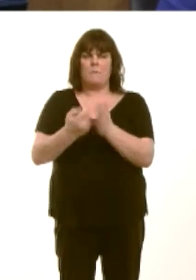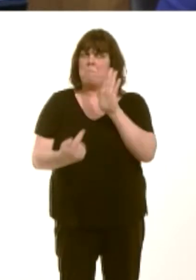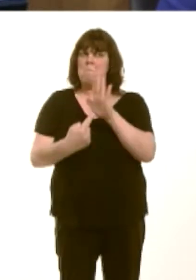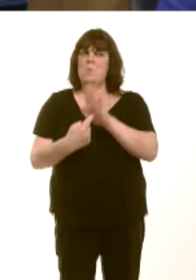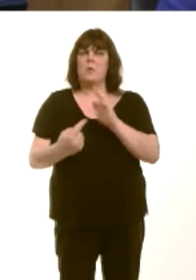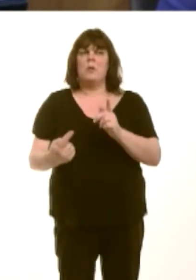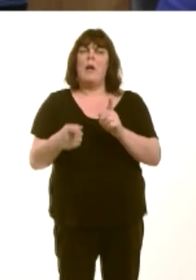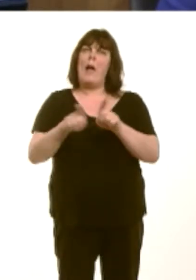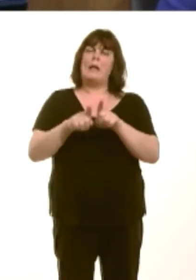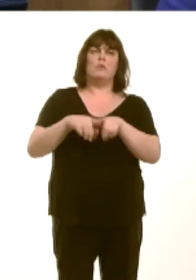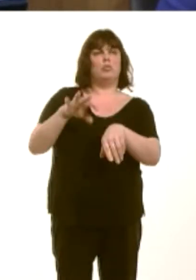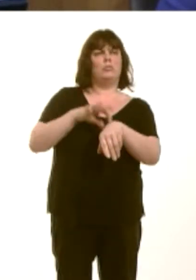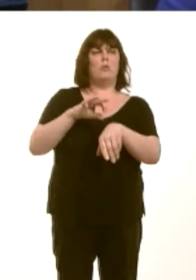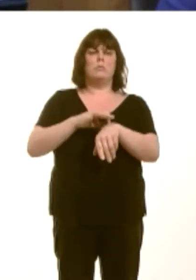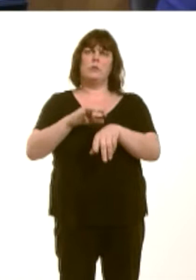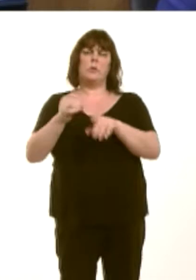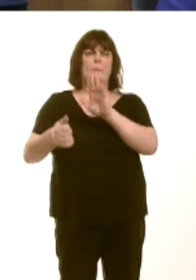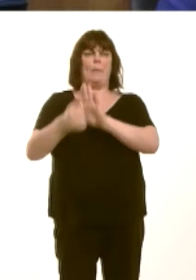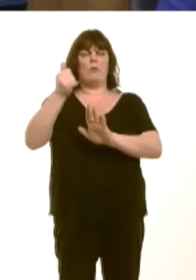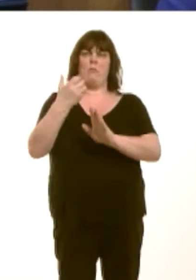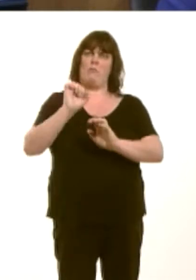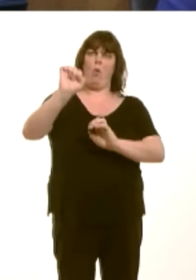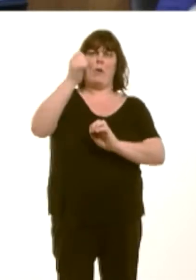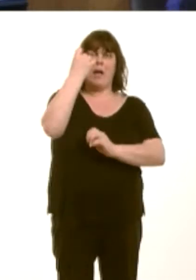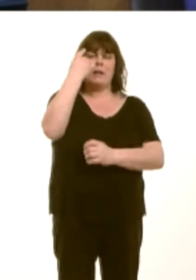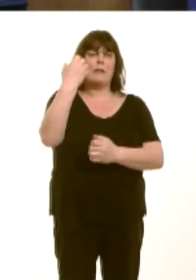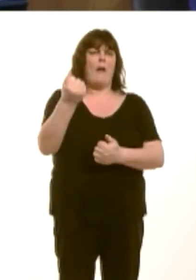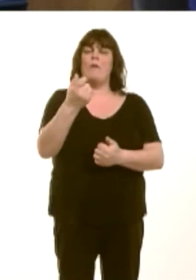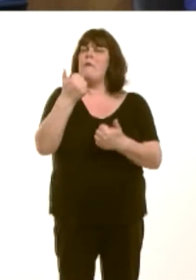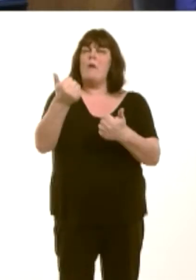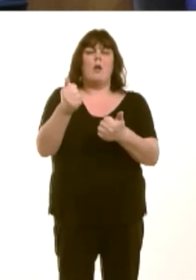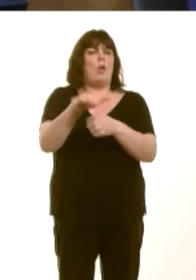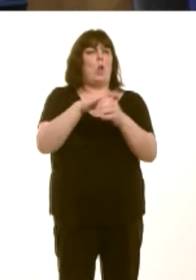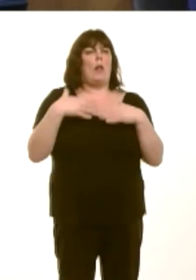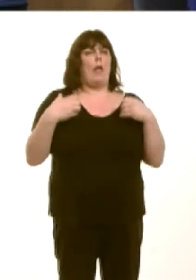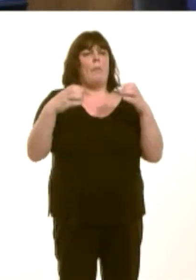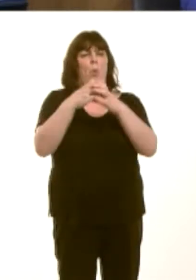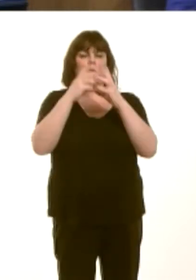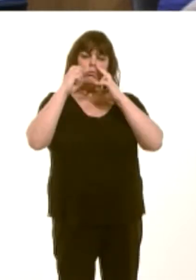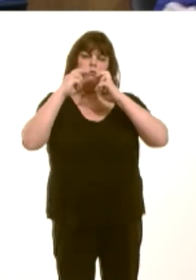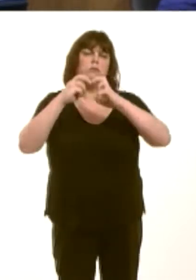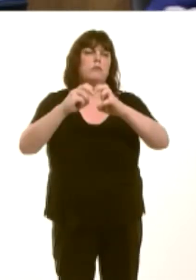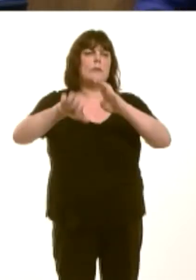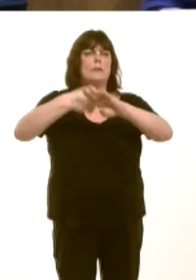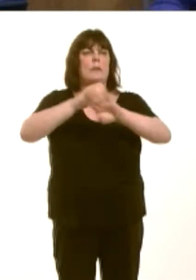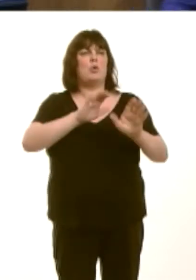have their own ideas, then we would expect the board to look into that. This has happened, as I said, in Withybush.